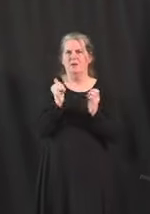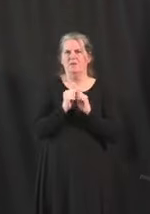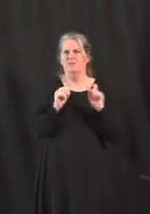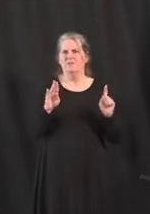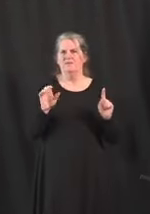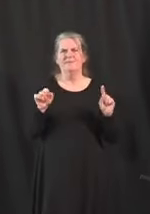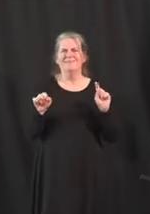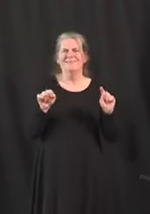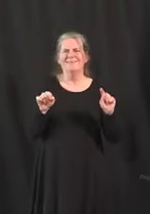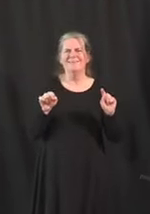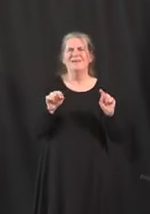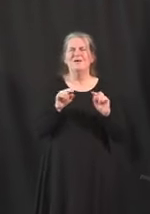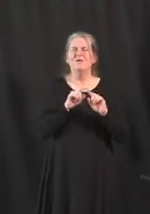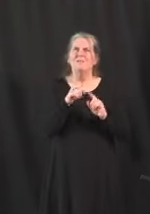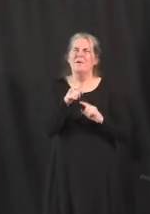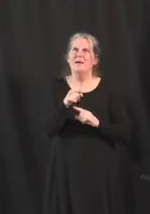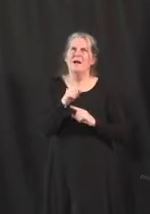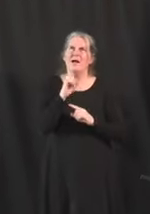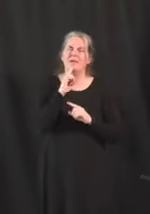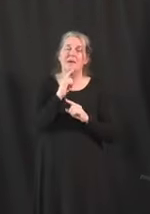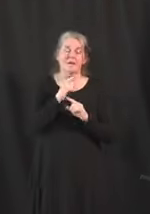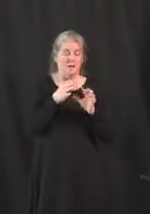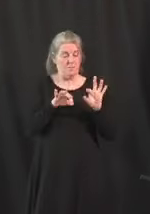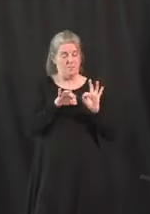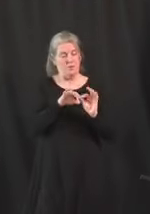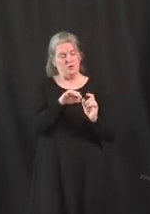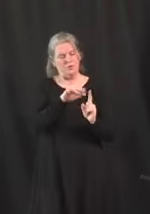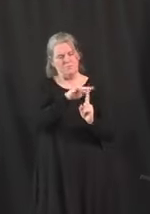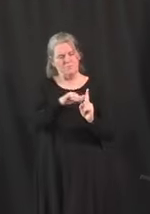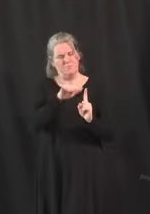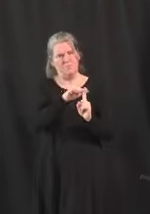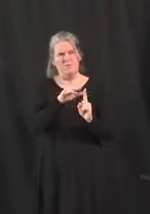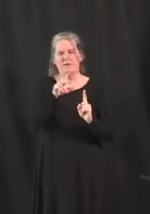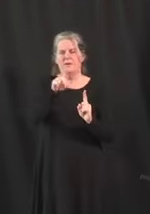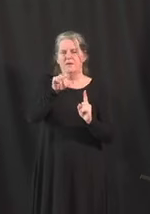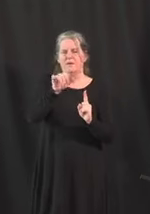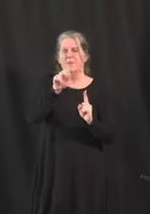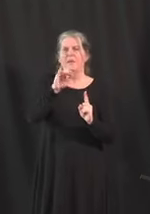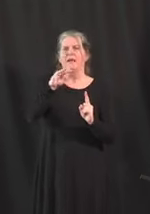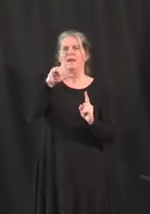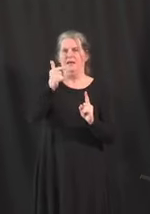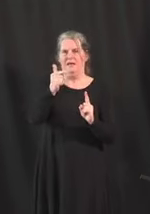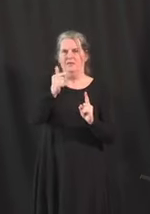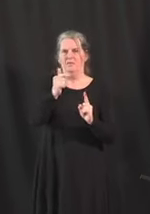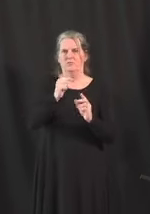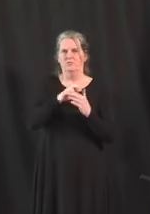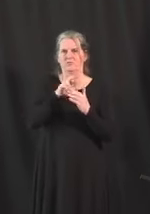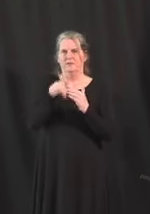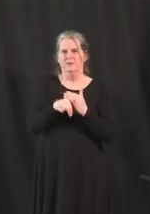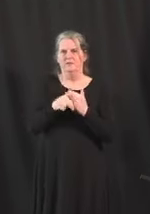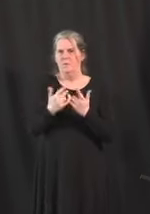IMPORTANT TO LOOK AT IS PENDING RESULTS BECAUSE THAT GIVES US A GOOD IDEA OF HOW MANY TESTS ARE STILL IN THE LINEUP WAITING.